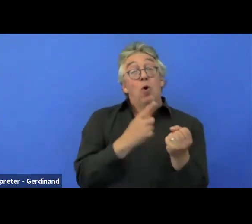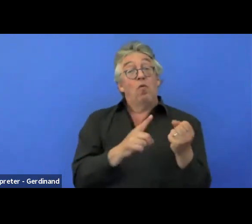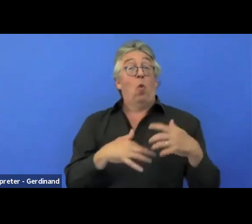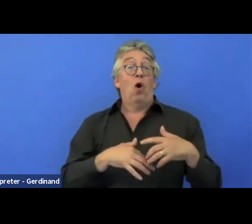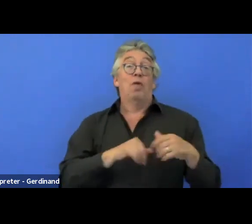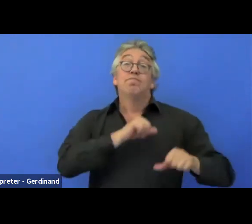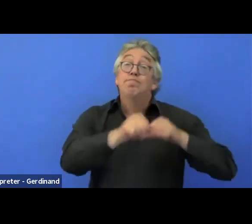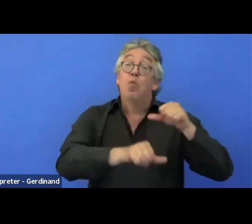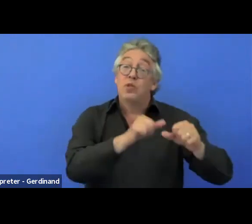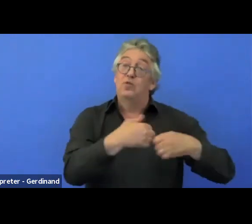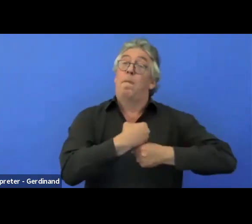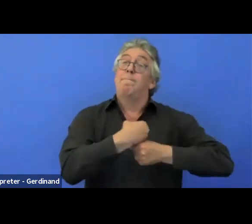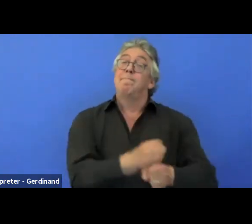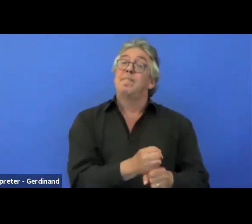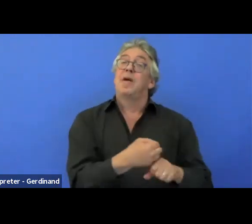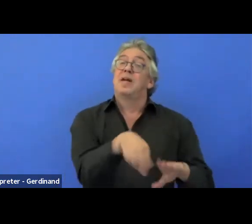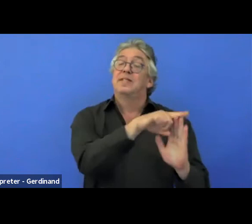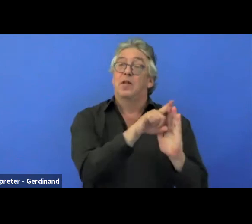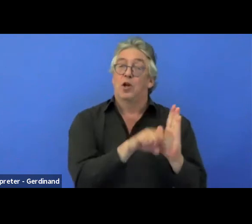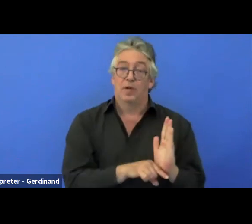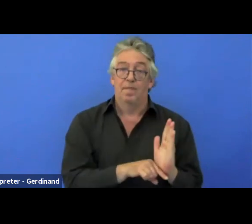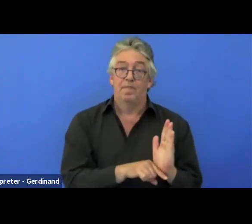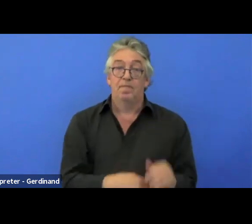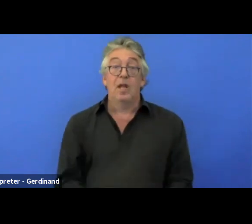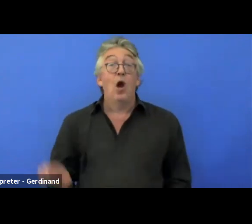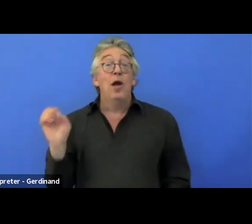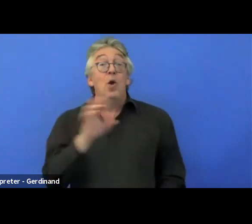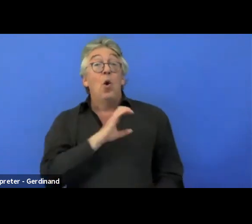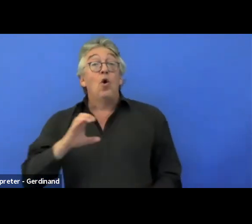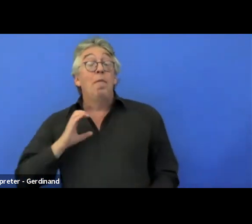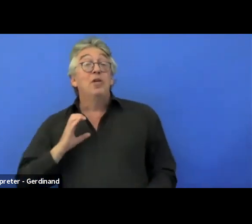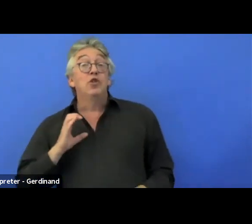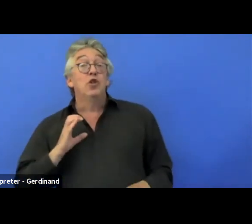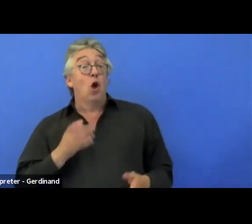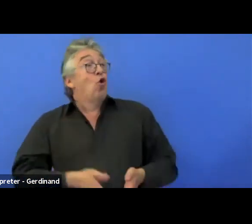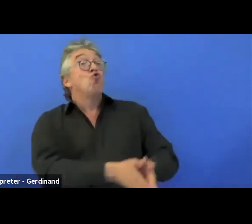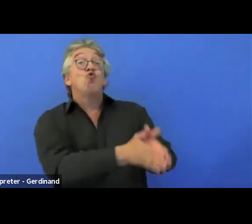A request is not legally binding. It means the ESOs can reject it.